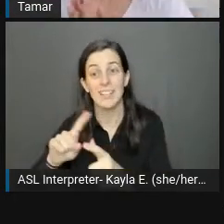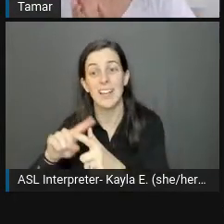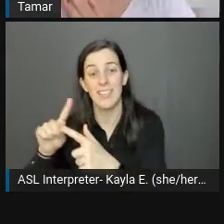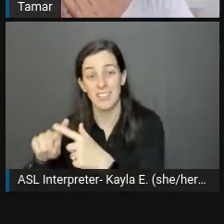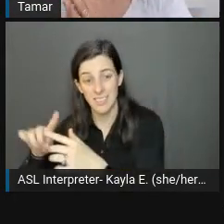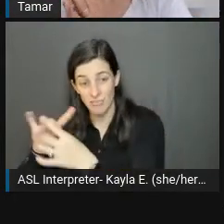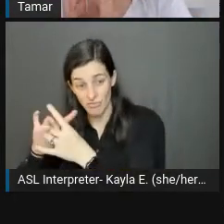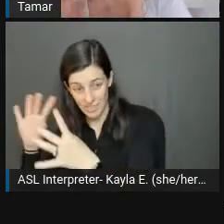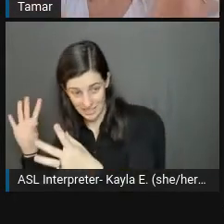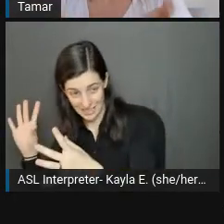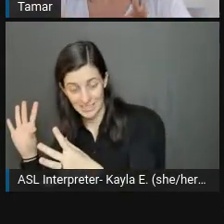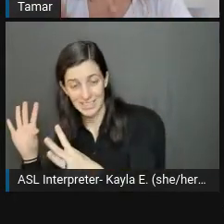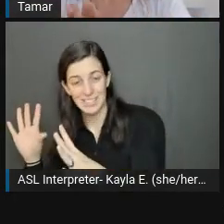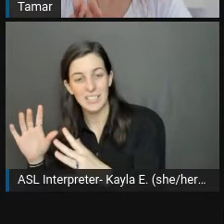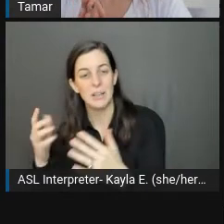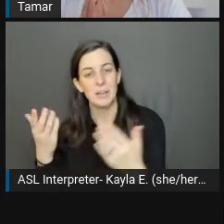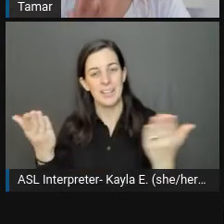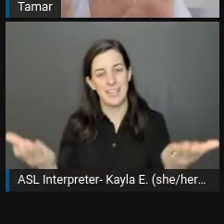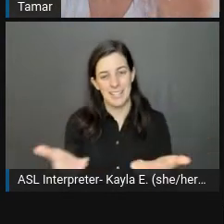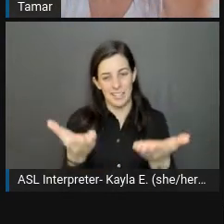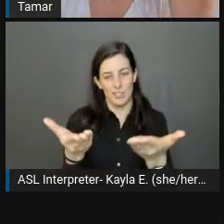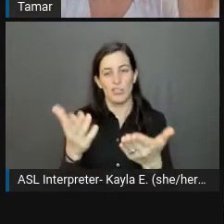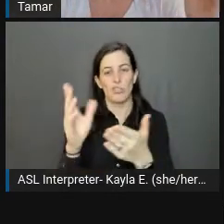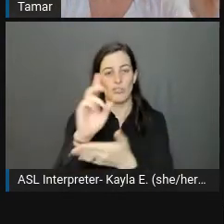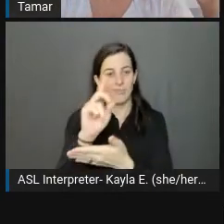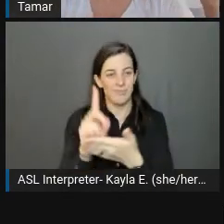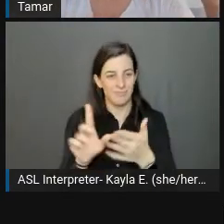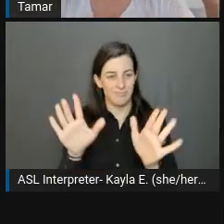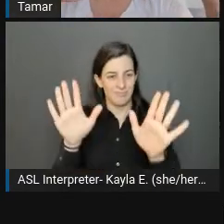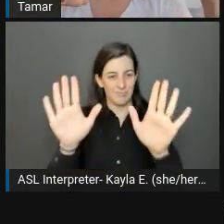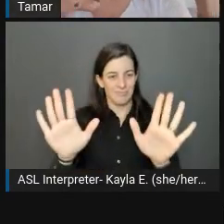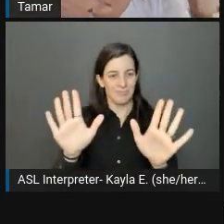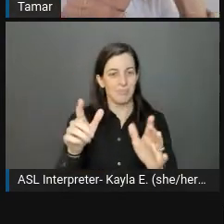What I'm showing in this diagram is that we are combining